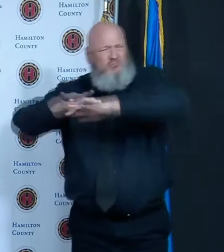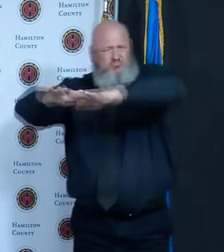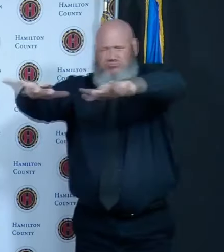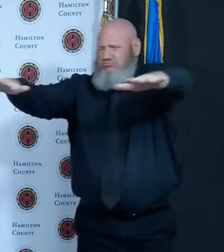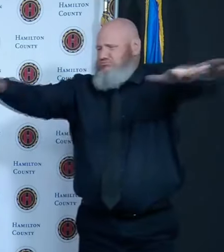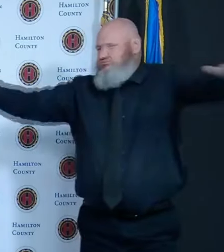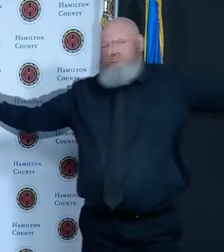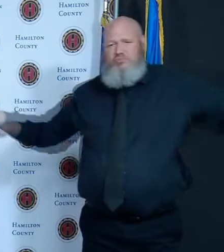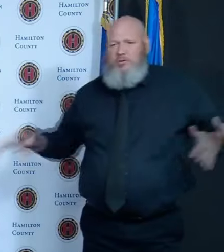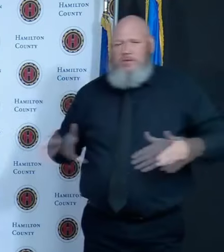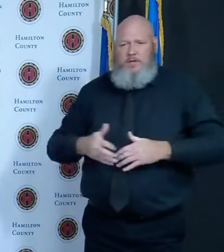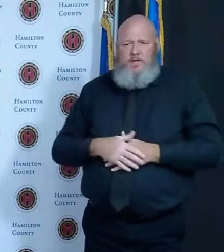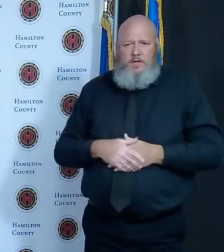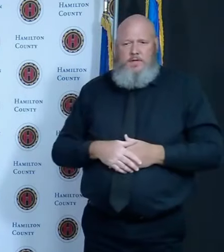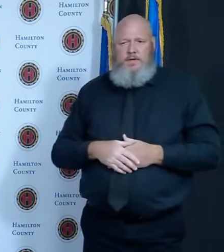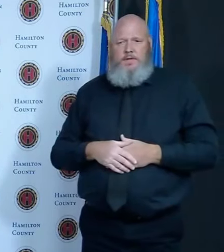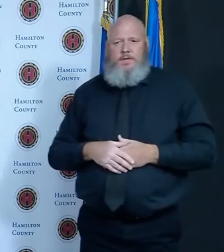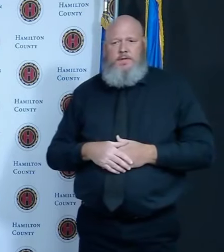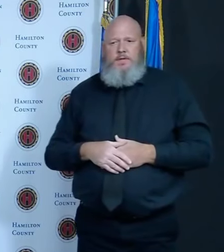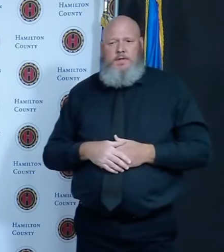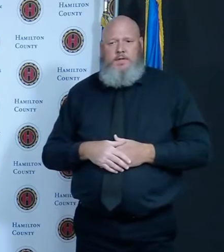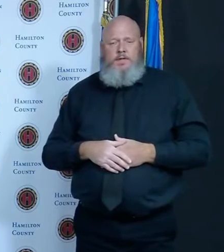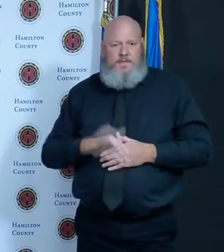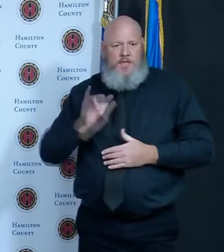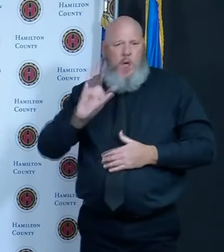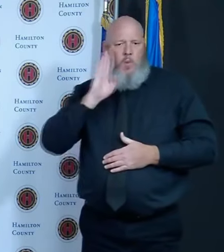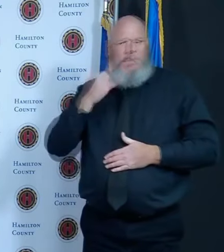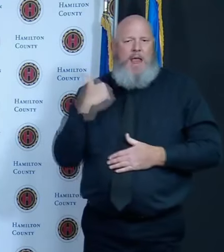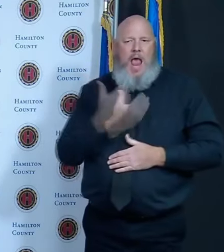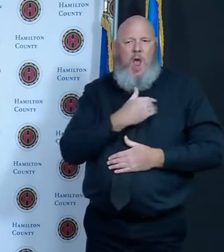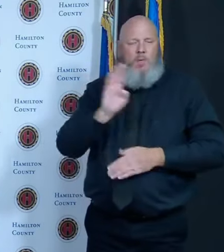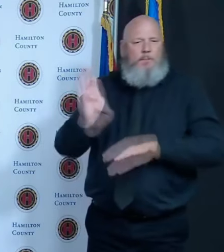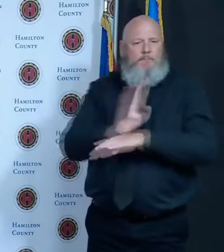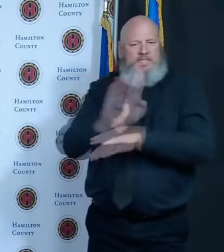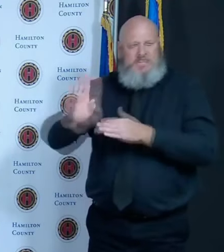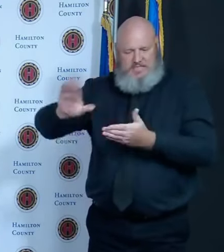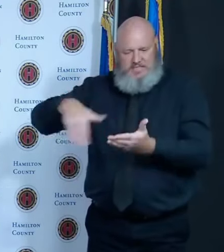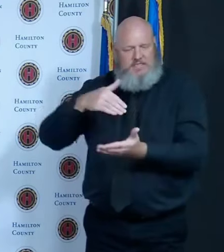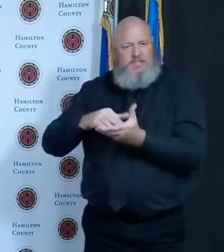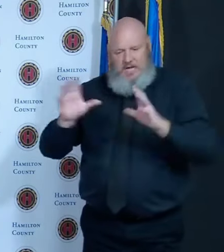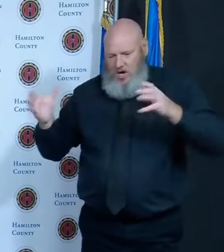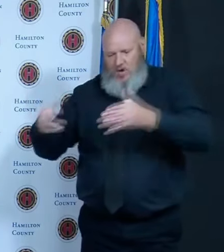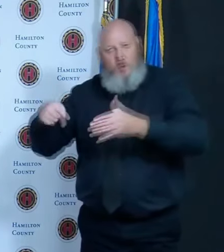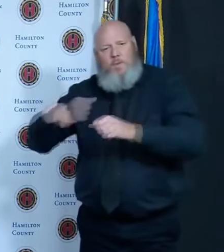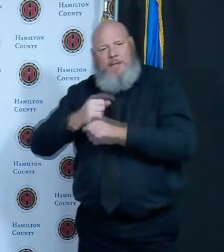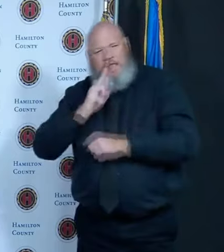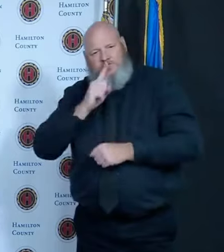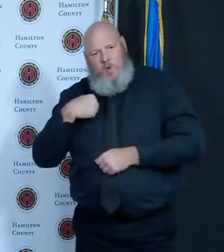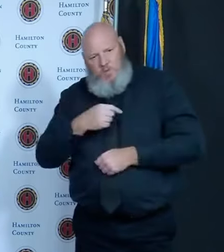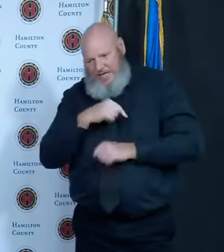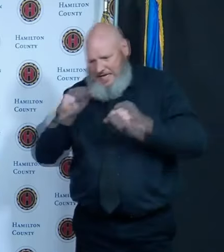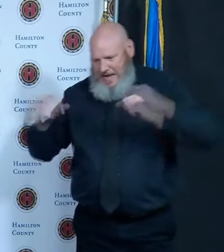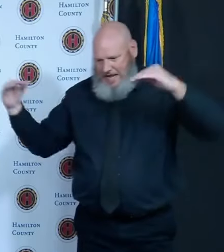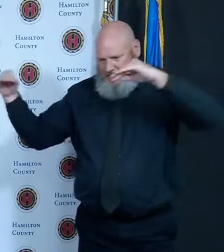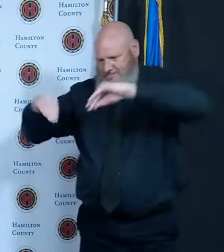businesses navigate the Covid-19 challenges now and we are at the same